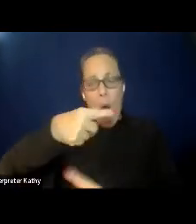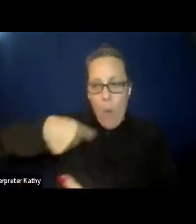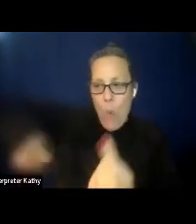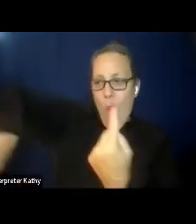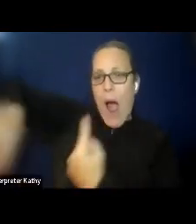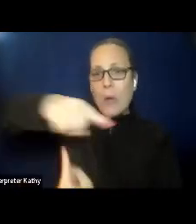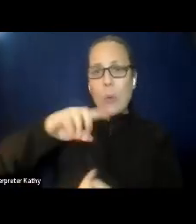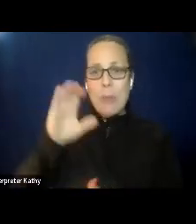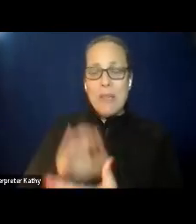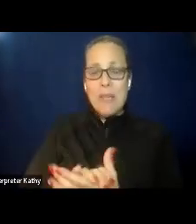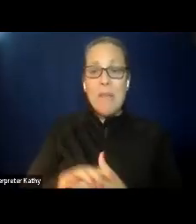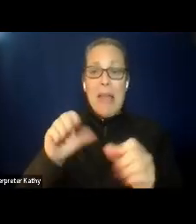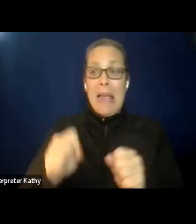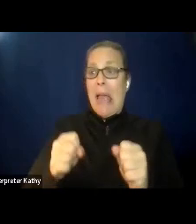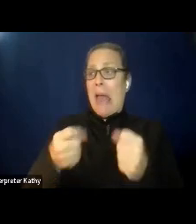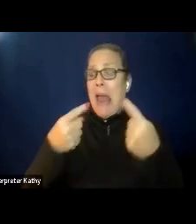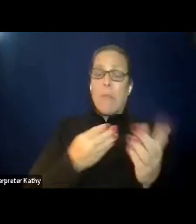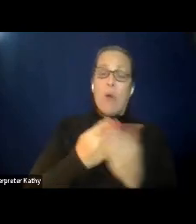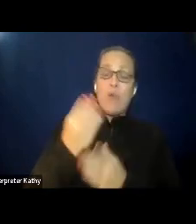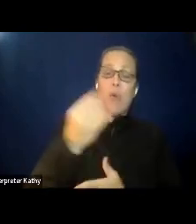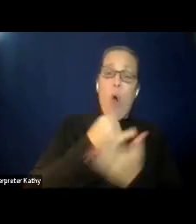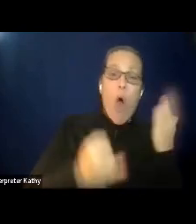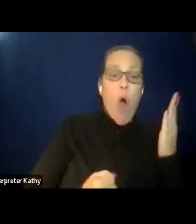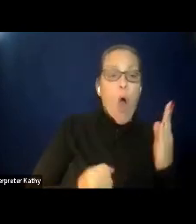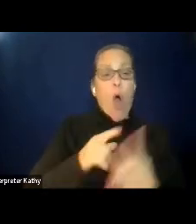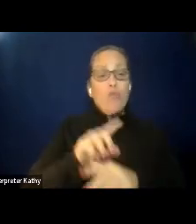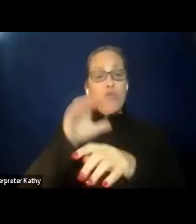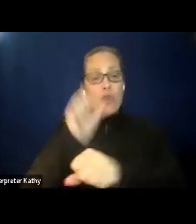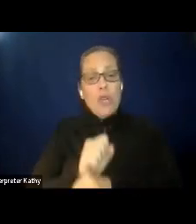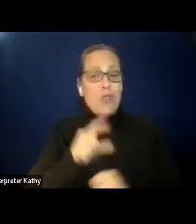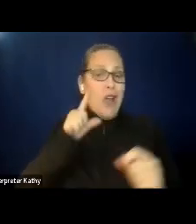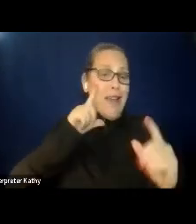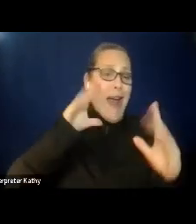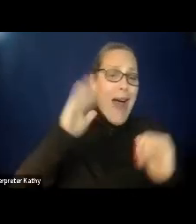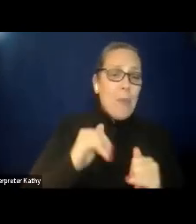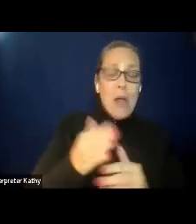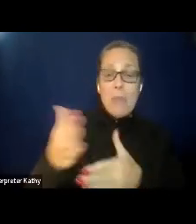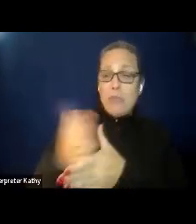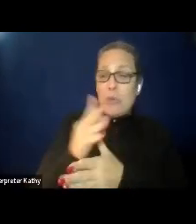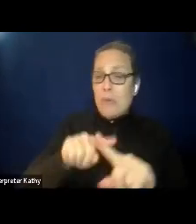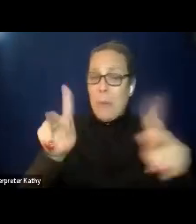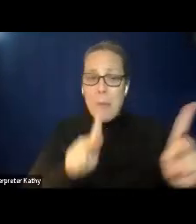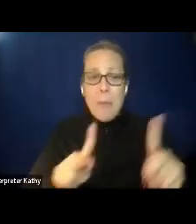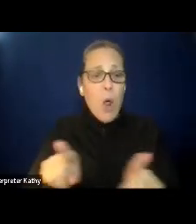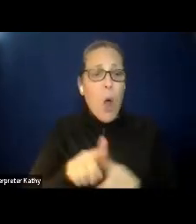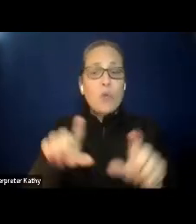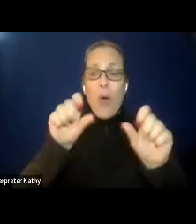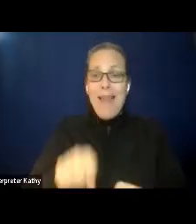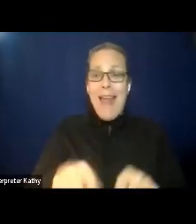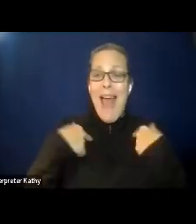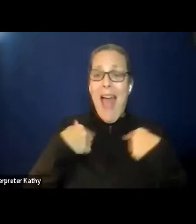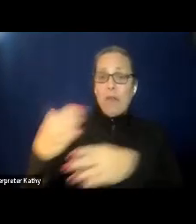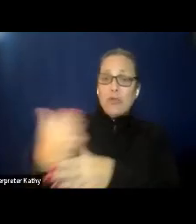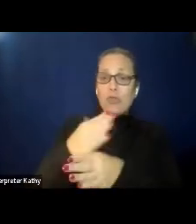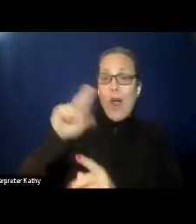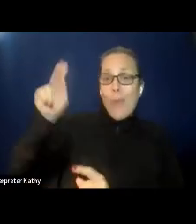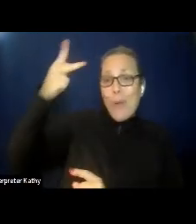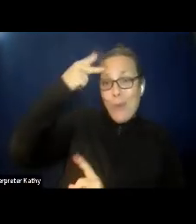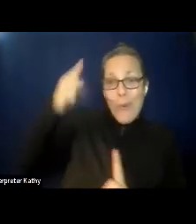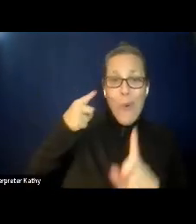is the idea that your life is influenced by not only your beliefs and the way you think, but the way others around you think. It can be art, traditions,